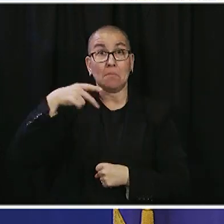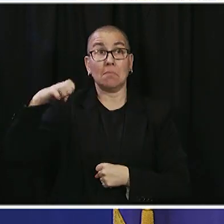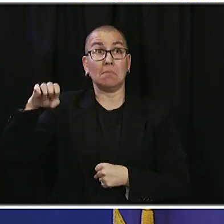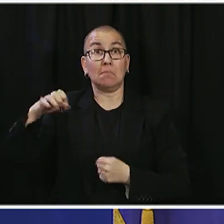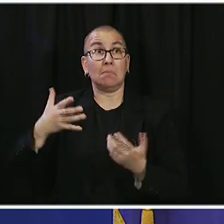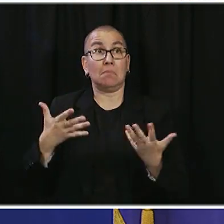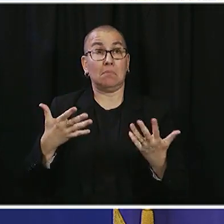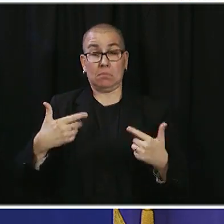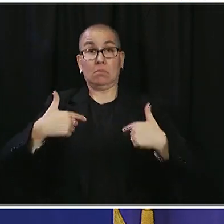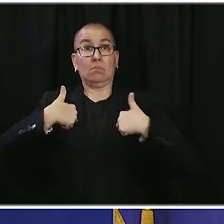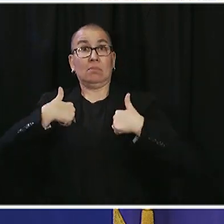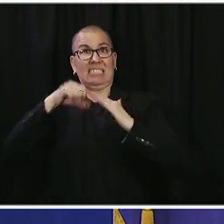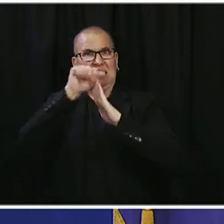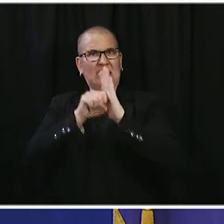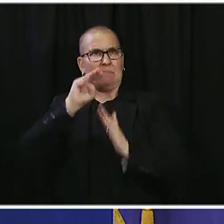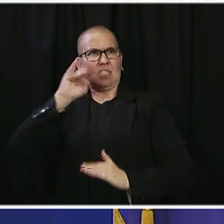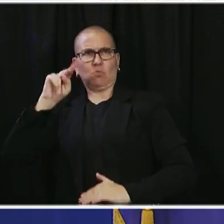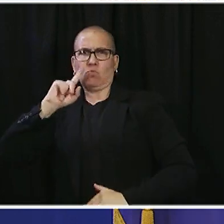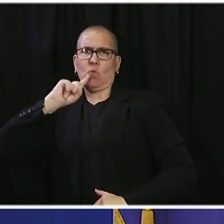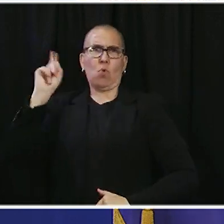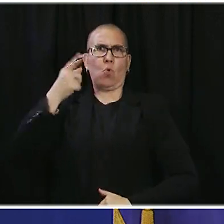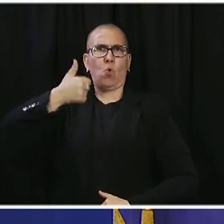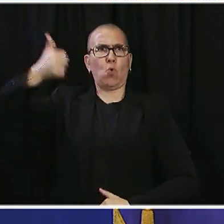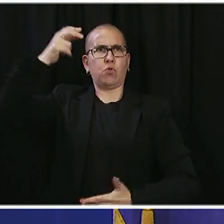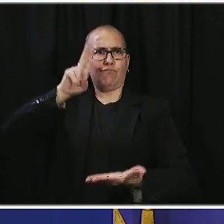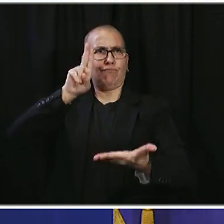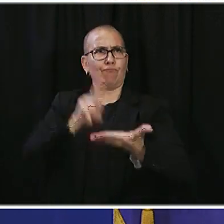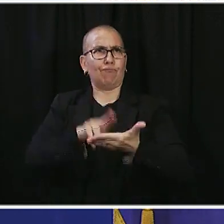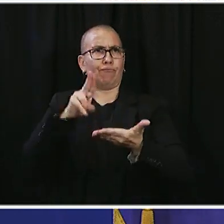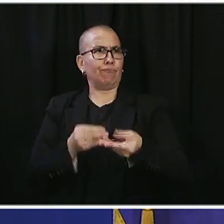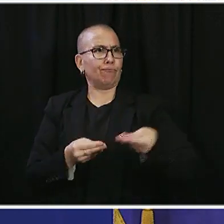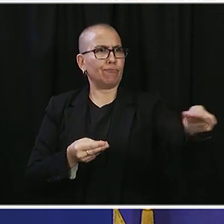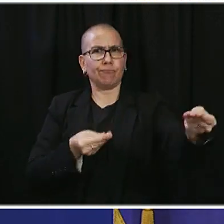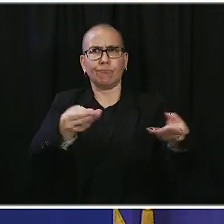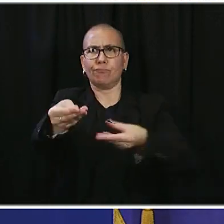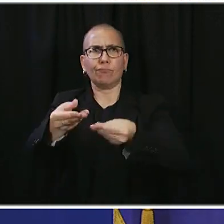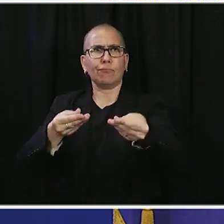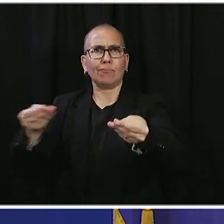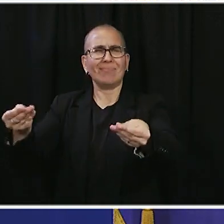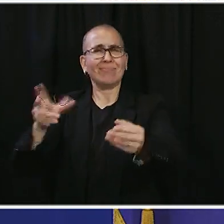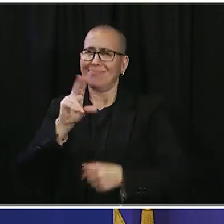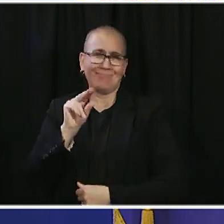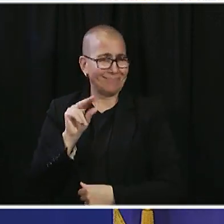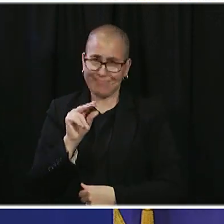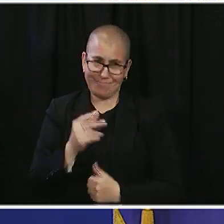AND WHO WAS ORDERING IT. THE STATE OF MINNESOTA DOESN'T ORDER FROM MAYO CLINIC. BUT WHAT WE DECIDED AND WE